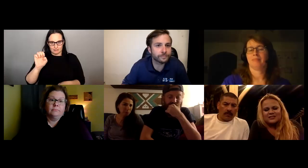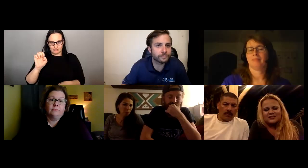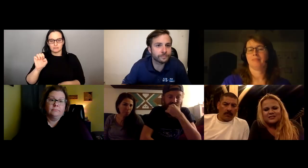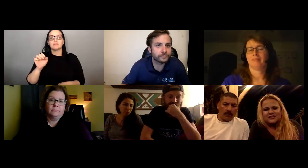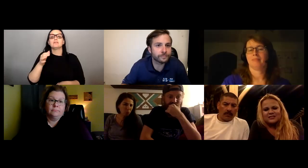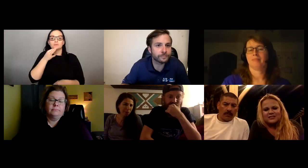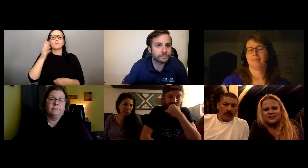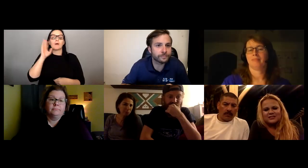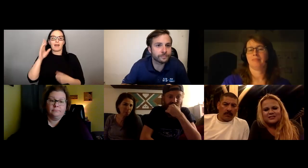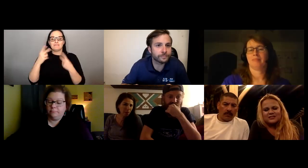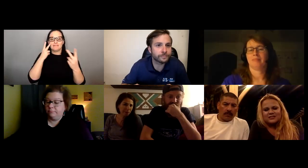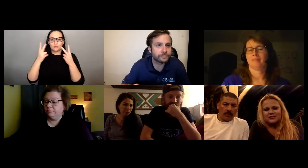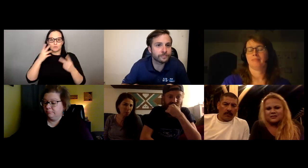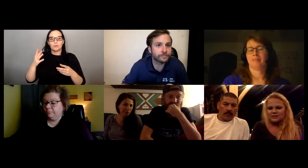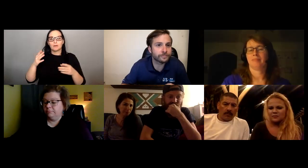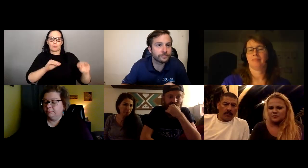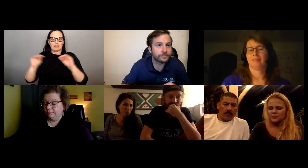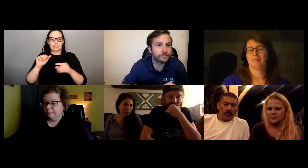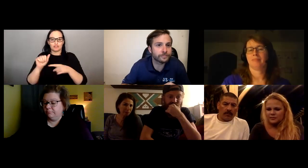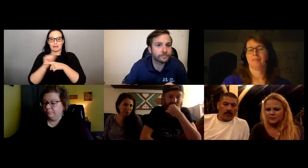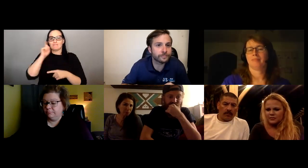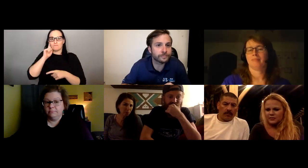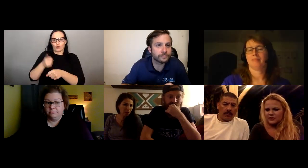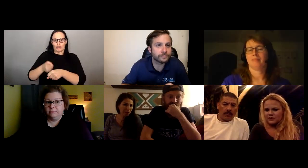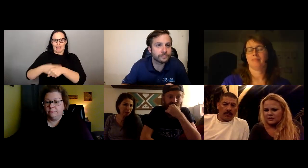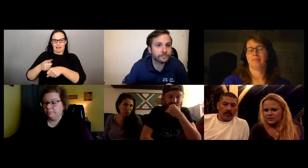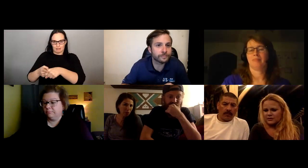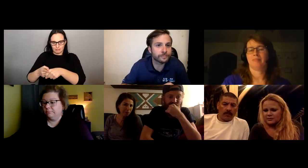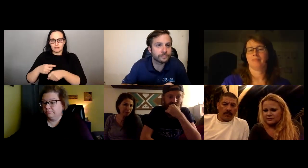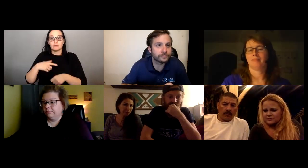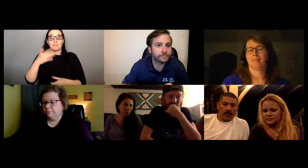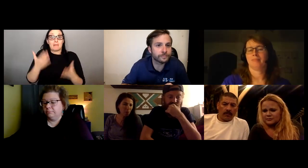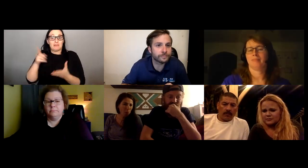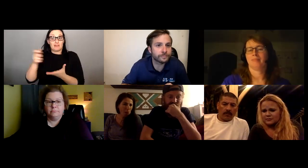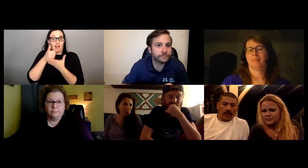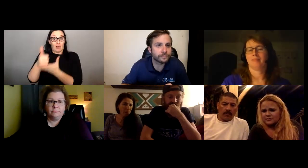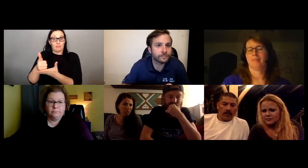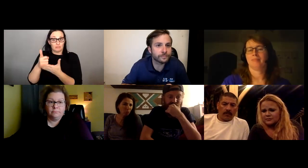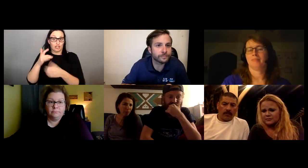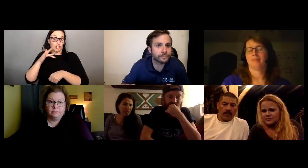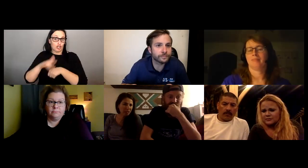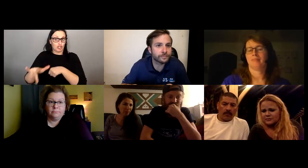mobility training for her cane so maybe they can help you